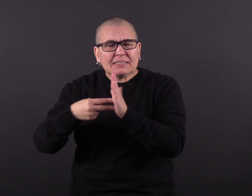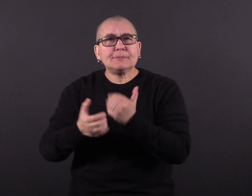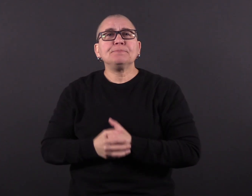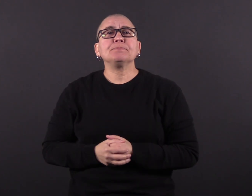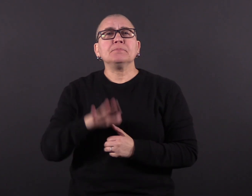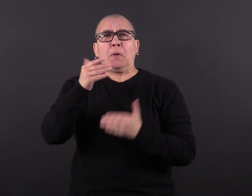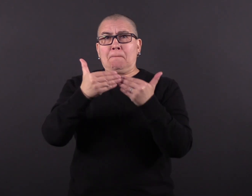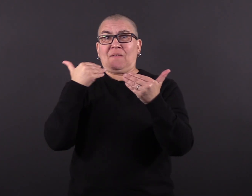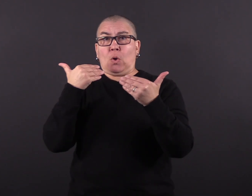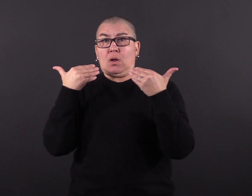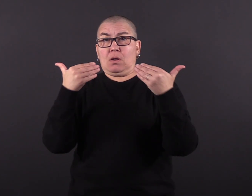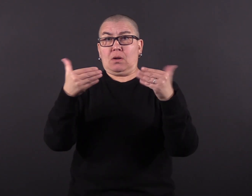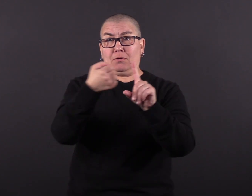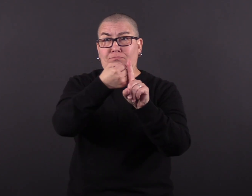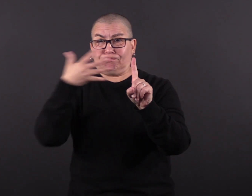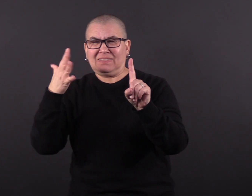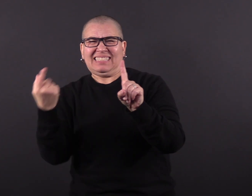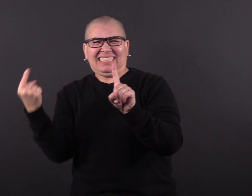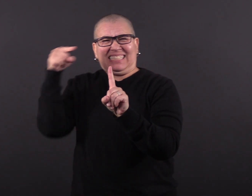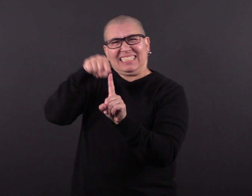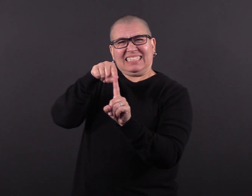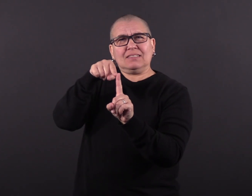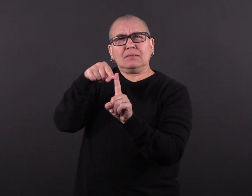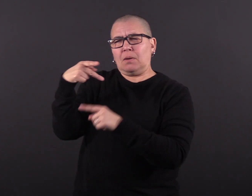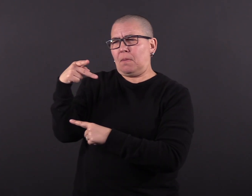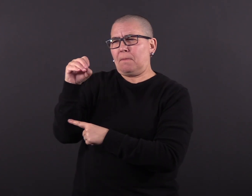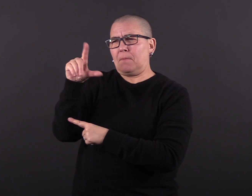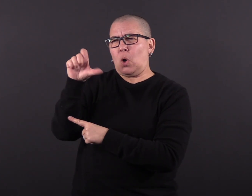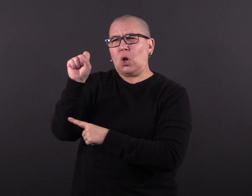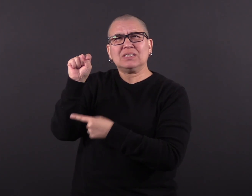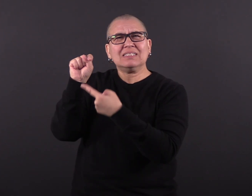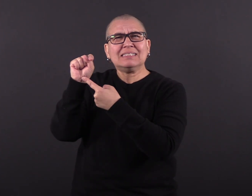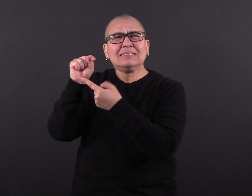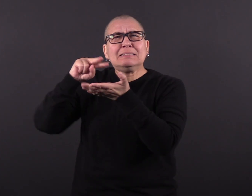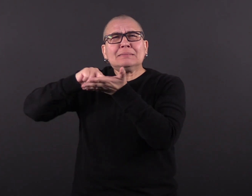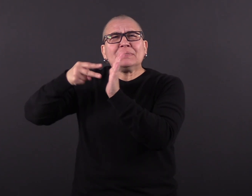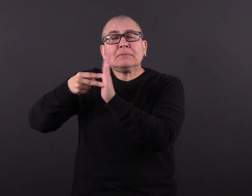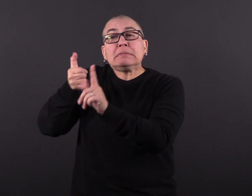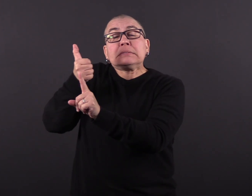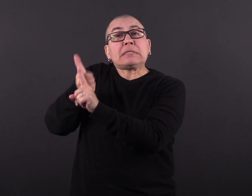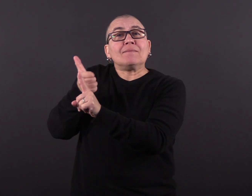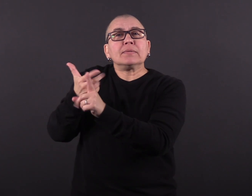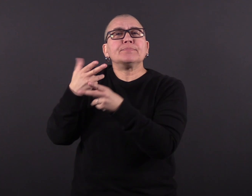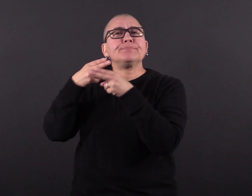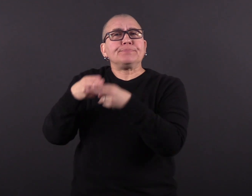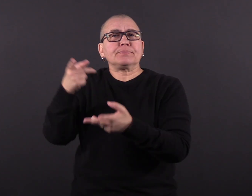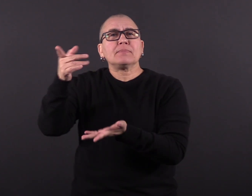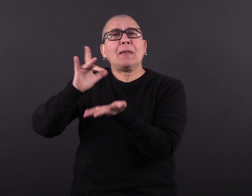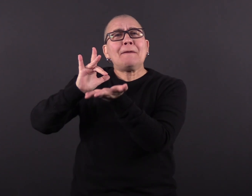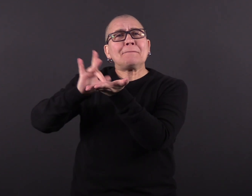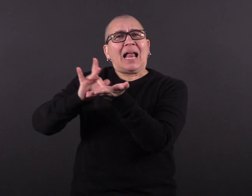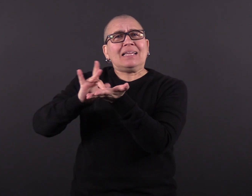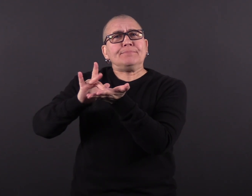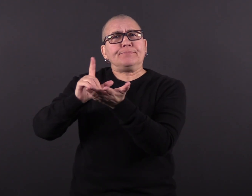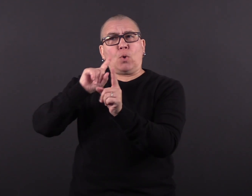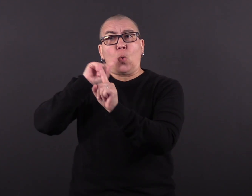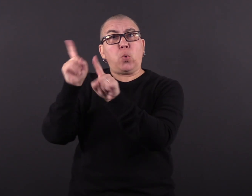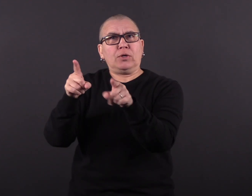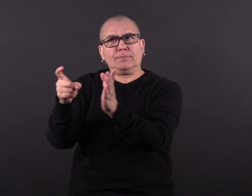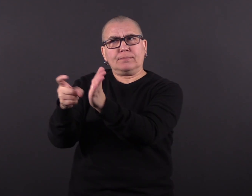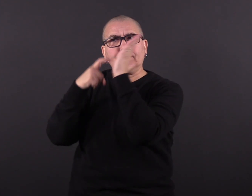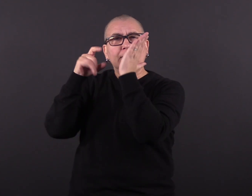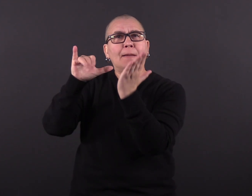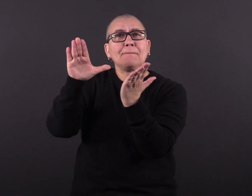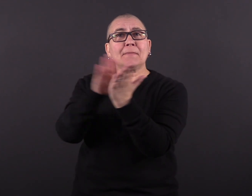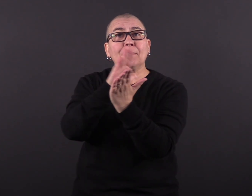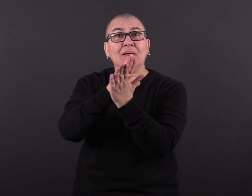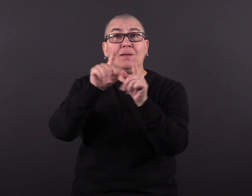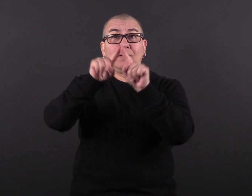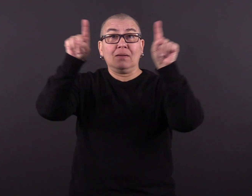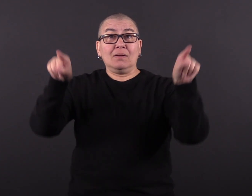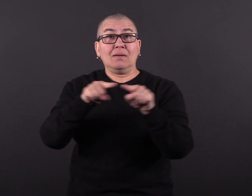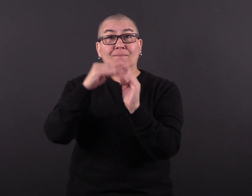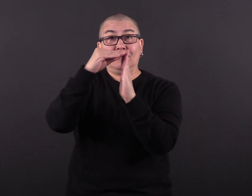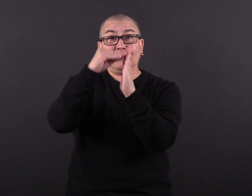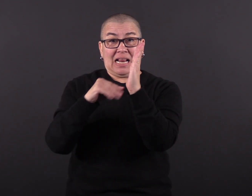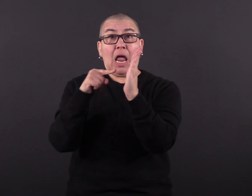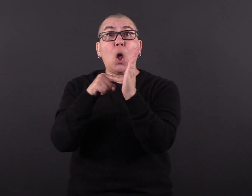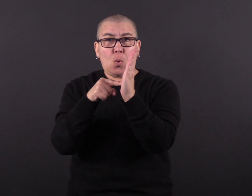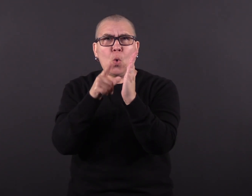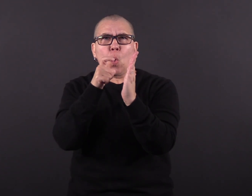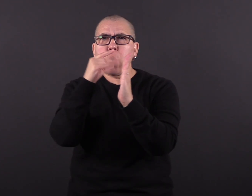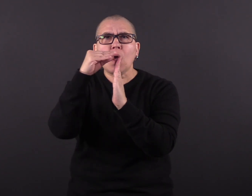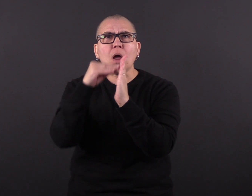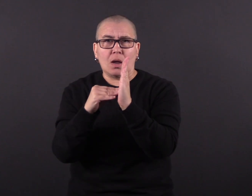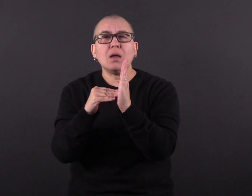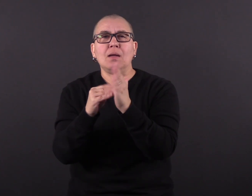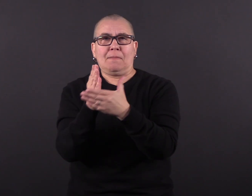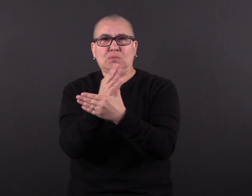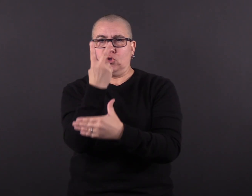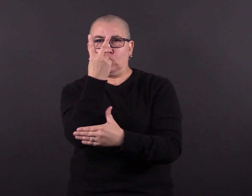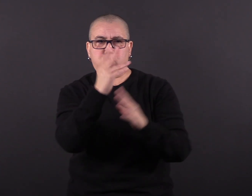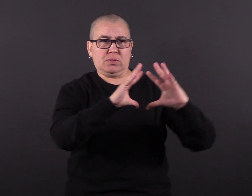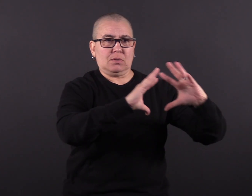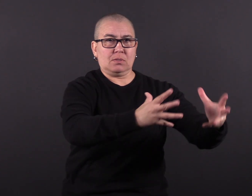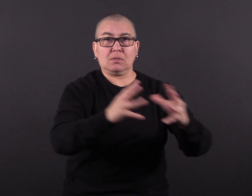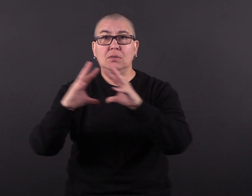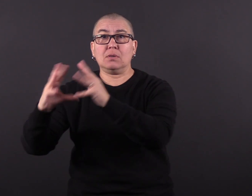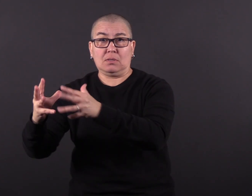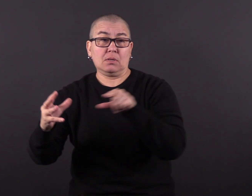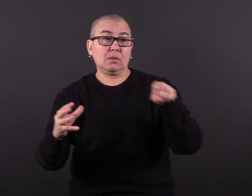First, let’s review. A POLST is a medical order completed between the medical provider (doctor,